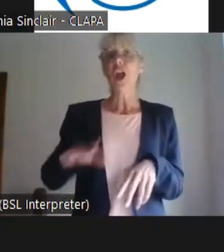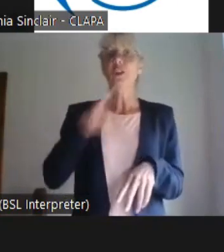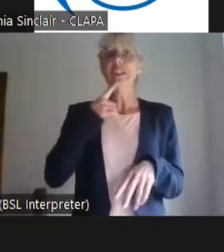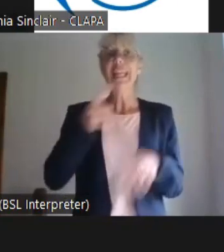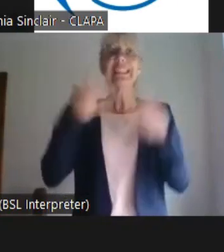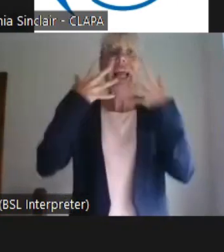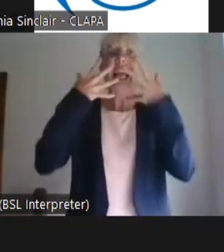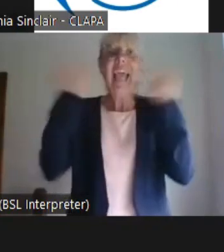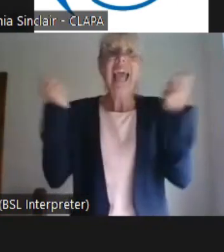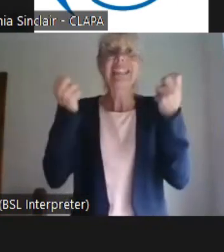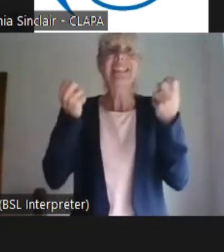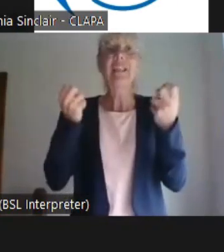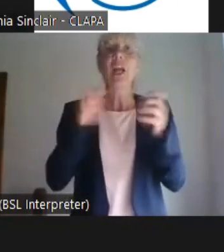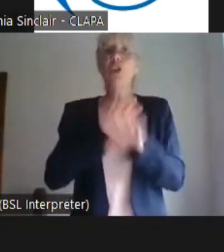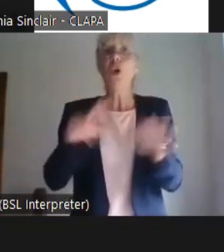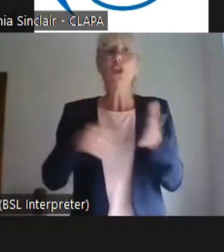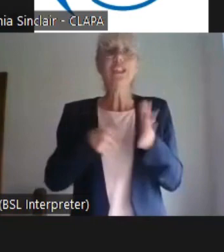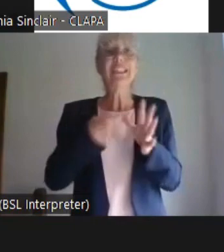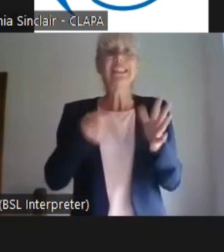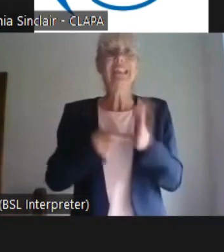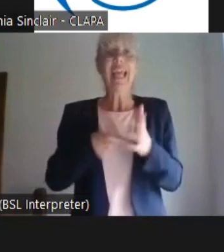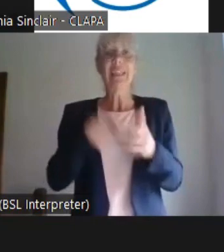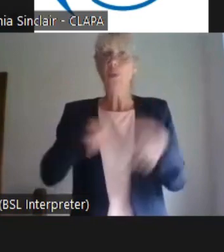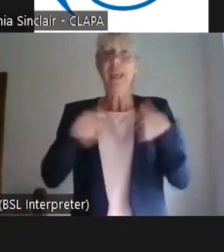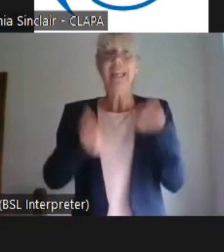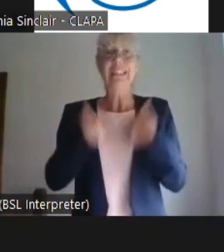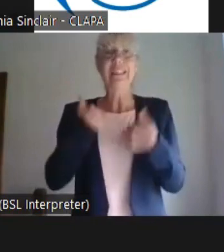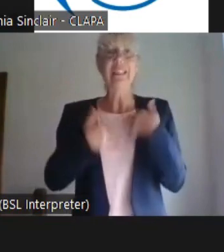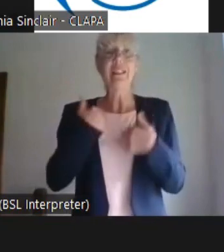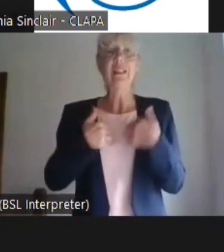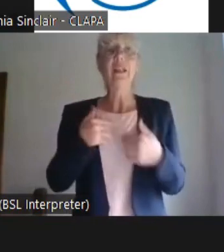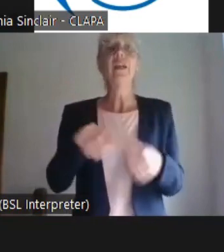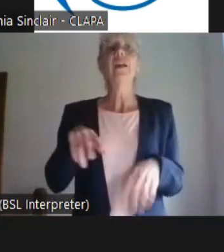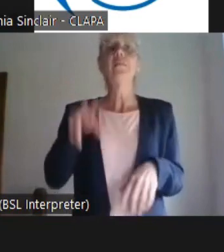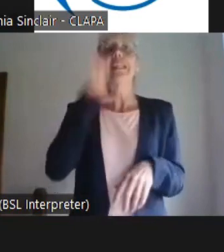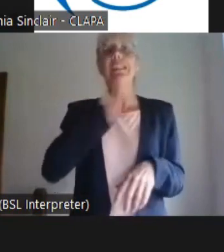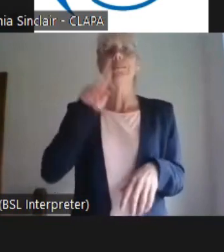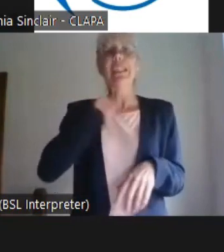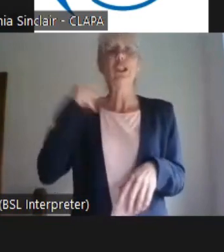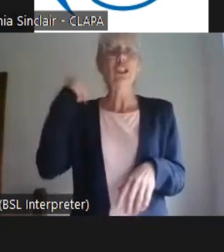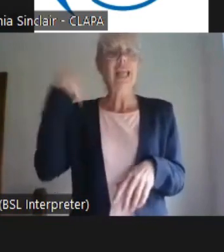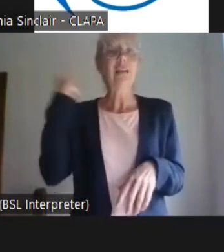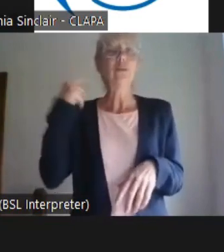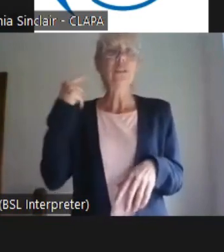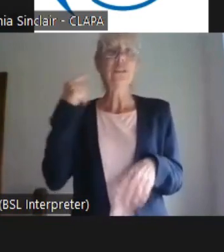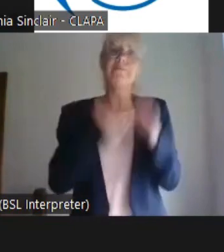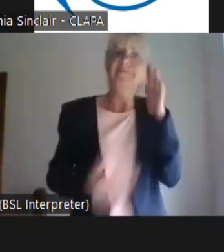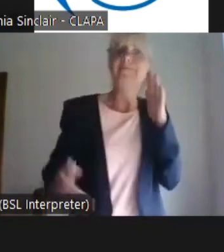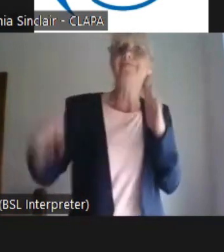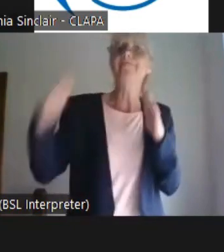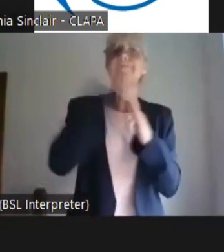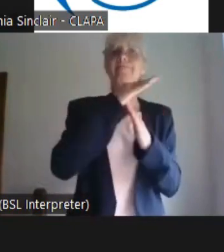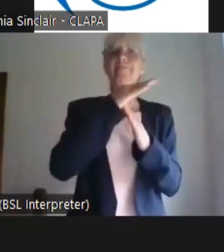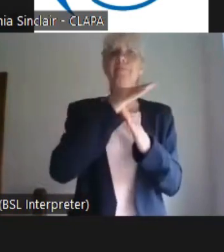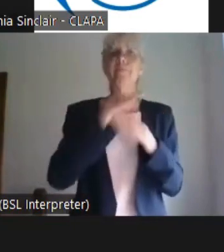very excited about it and but the speech sounds of the cherry on top and so it's it's a complex